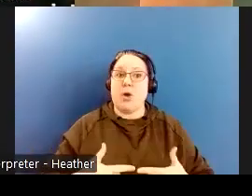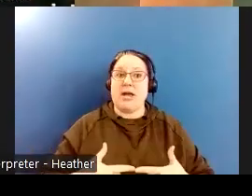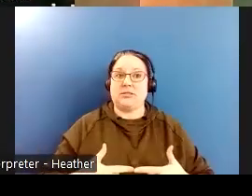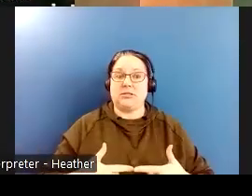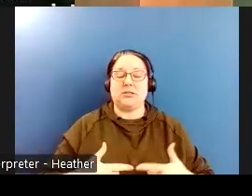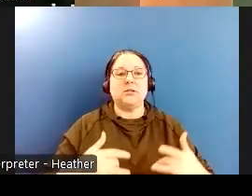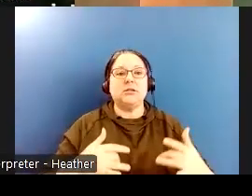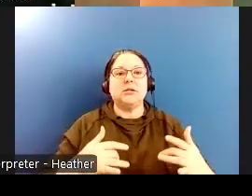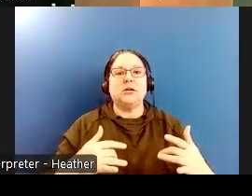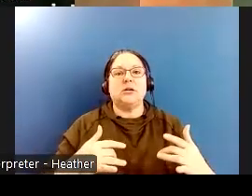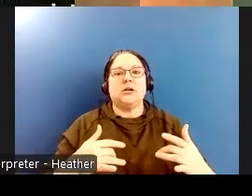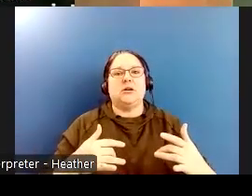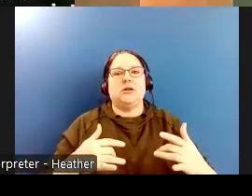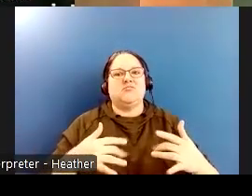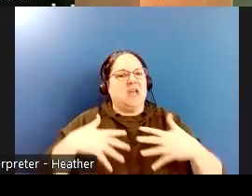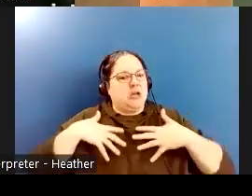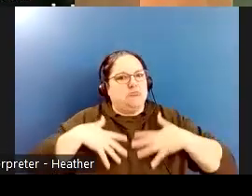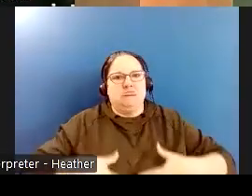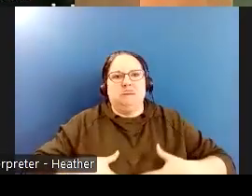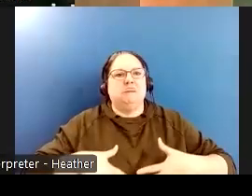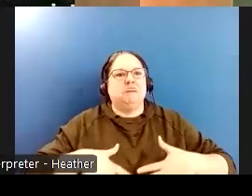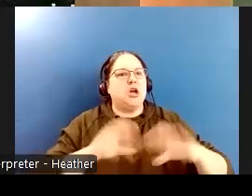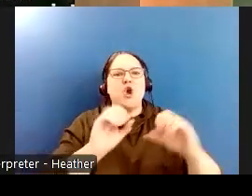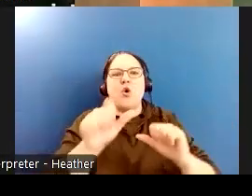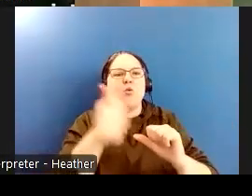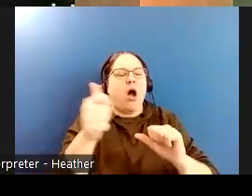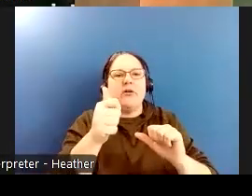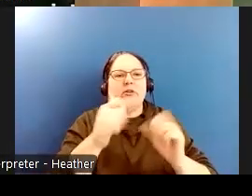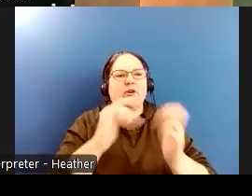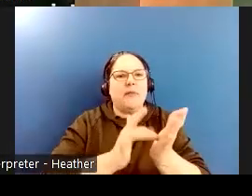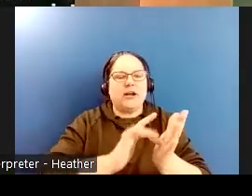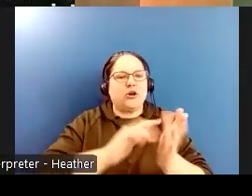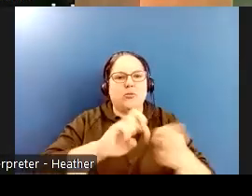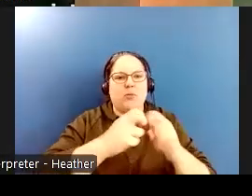we know and and nothing else, no real medical coorbidities, right? We know that in that group